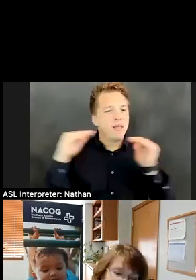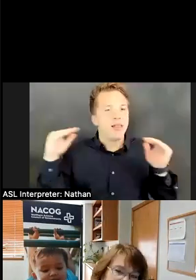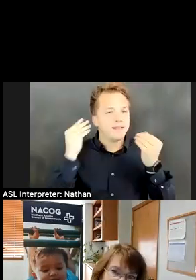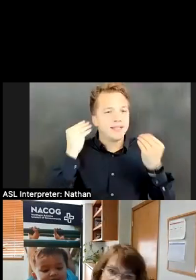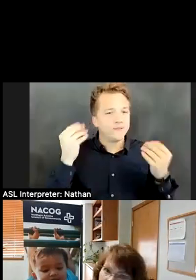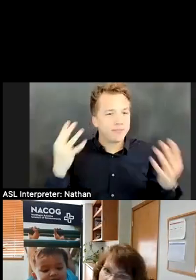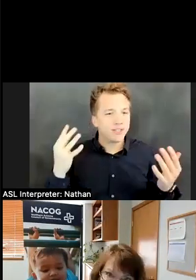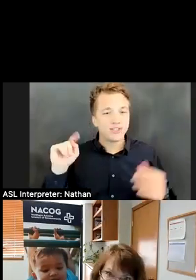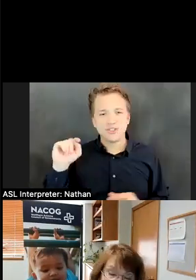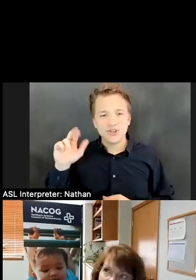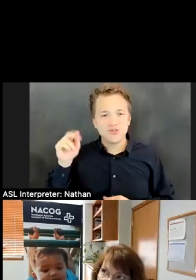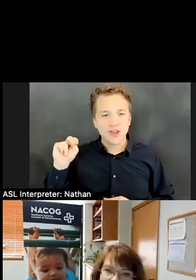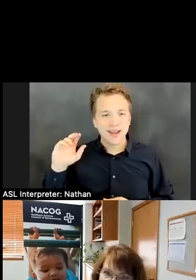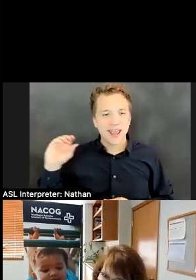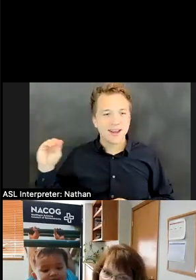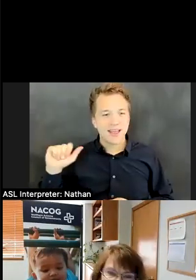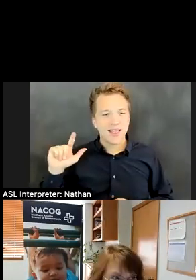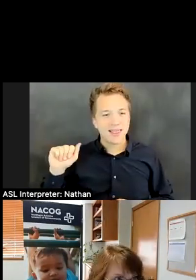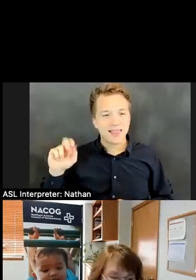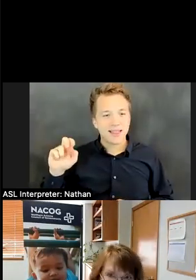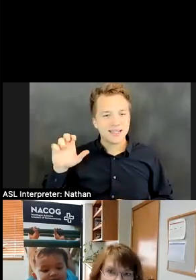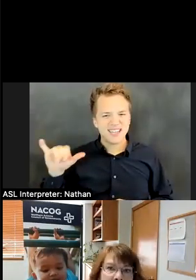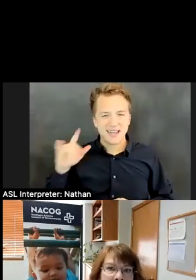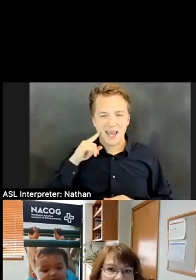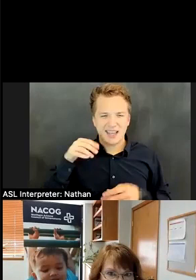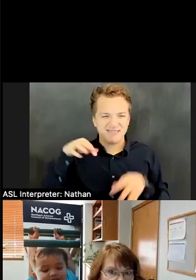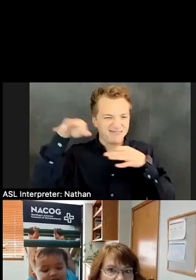Tran and Lenay walked us through really difficult, complicated scenarios.